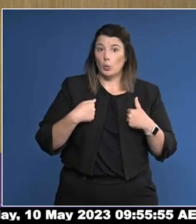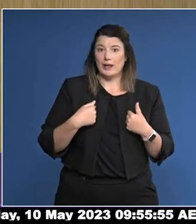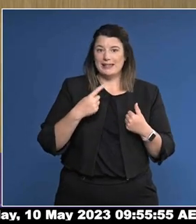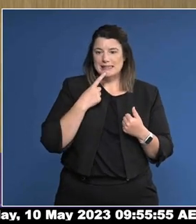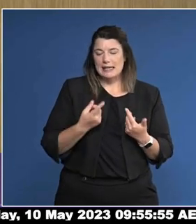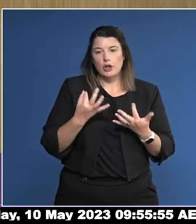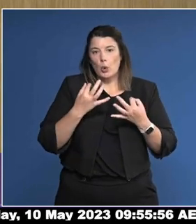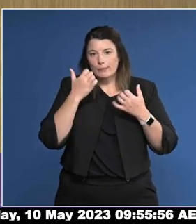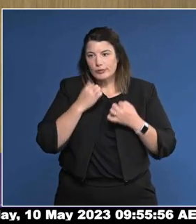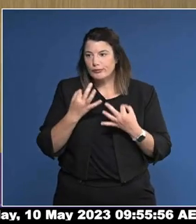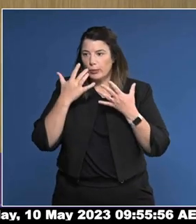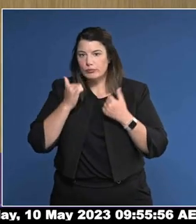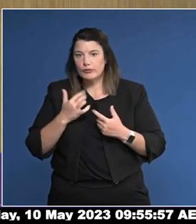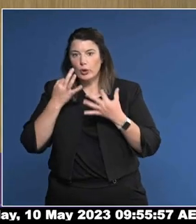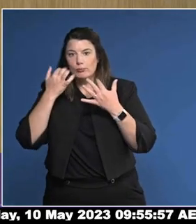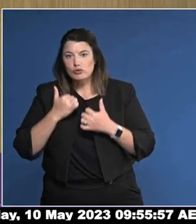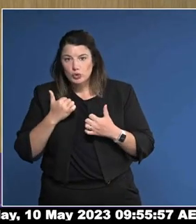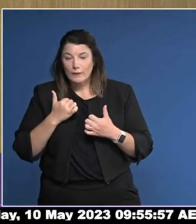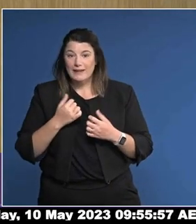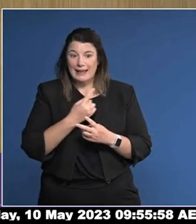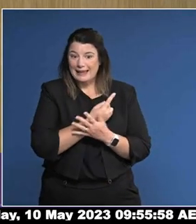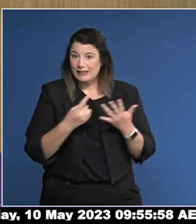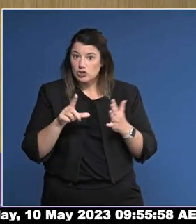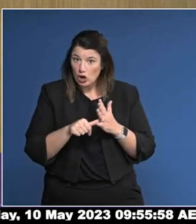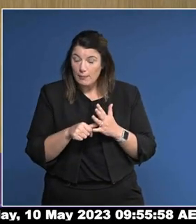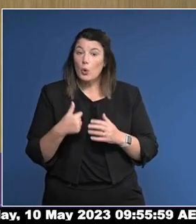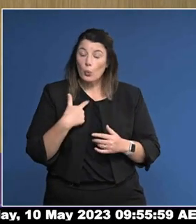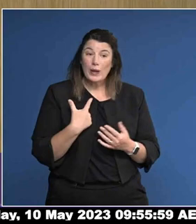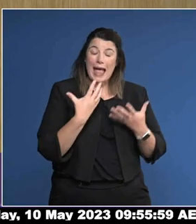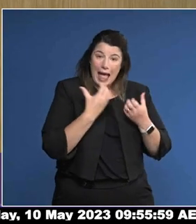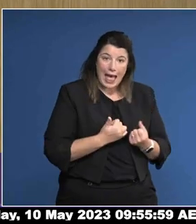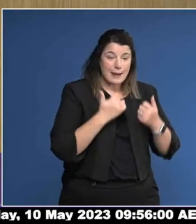But we did not. We substantiated it, and we substantiated risk, and we opened